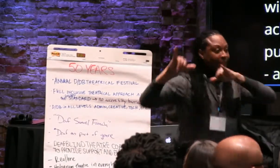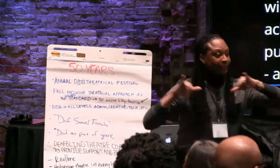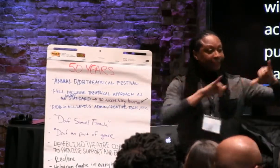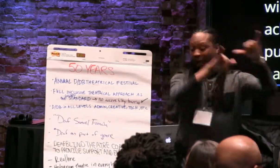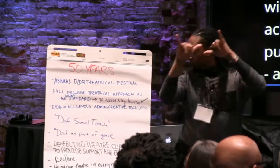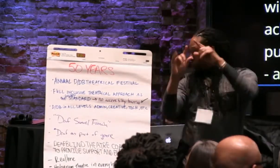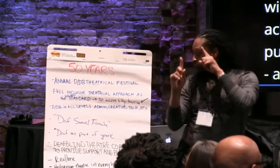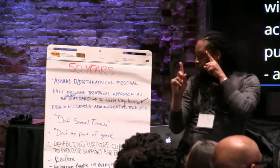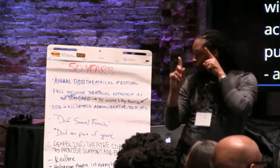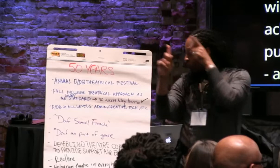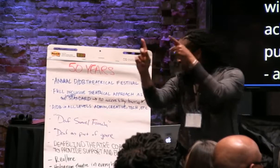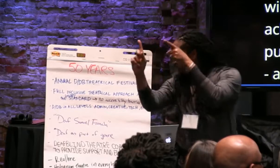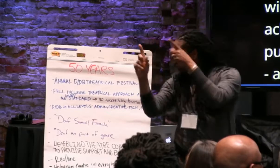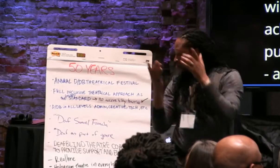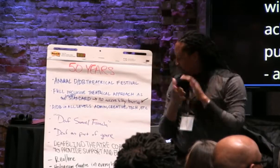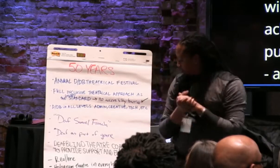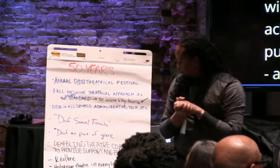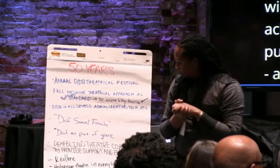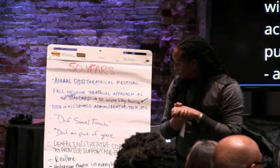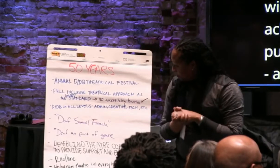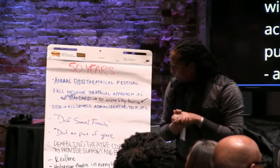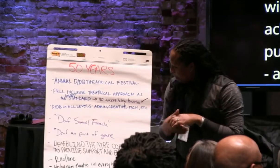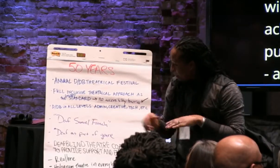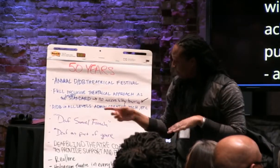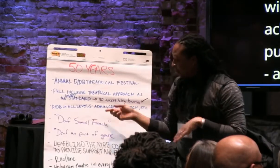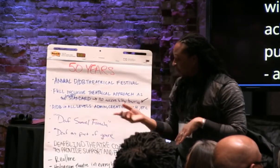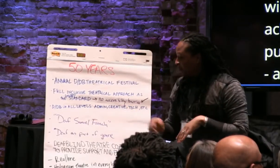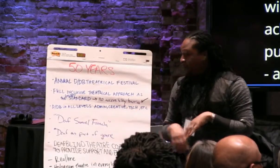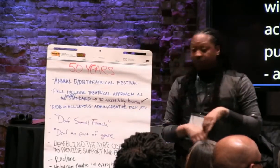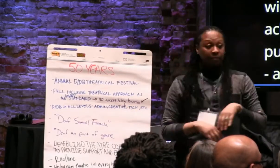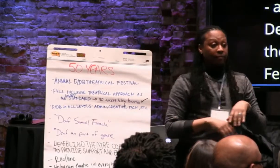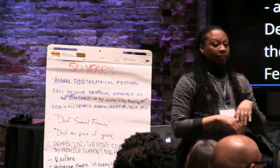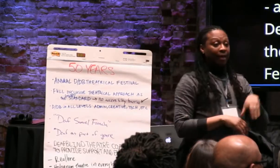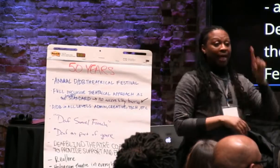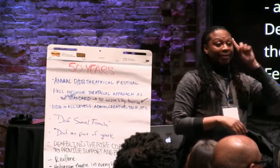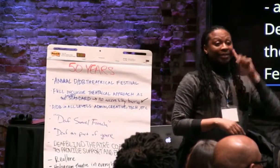fully inclusive of all theatrical approaches to the work,